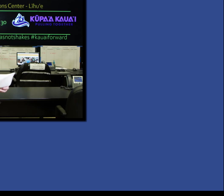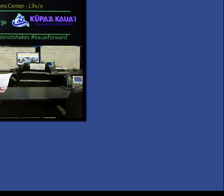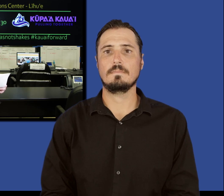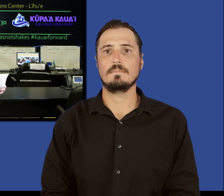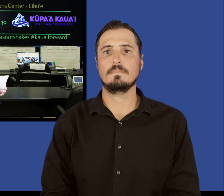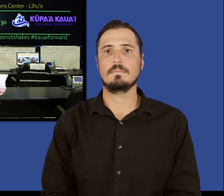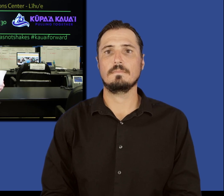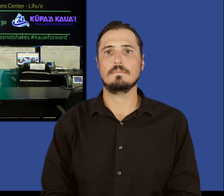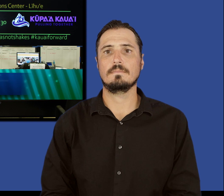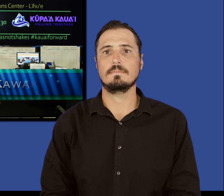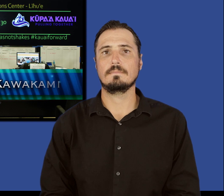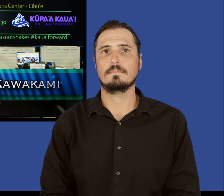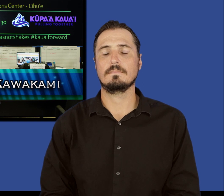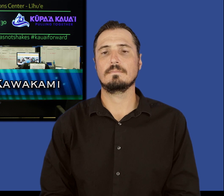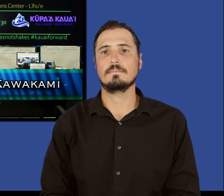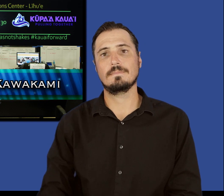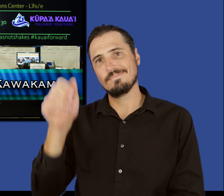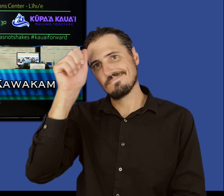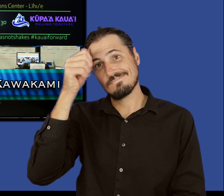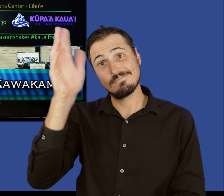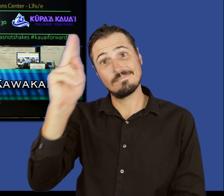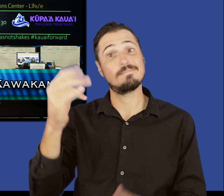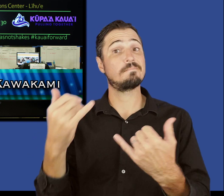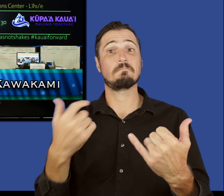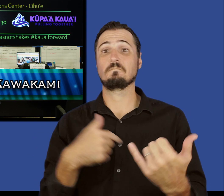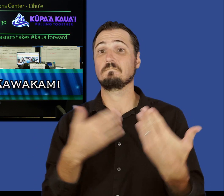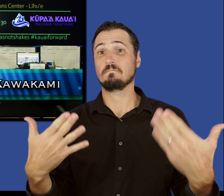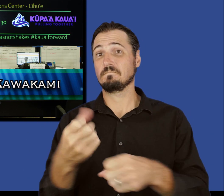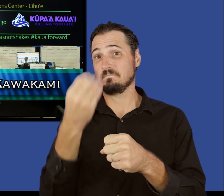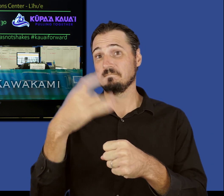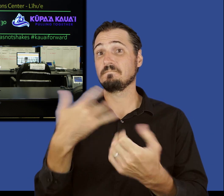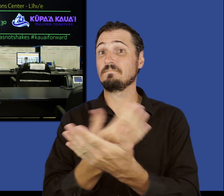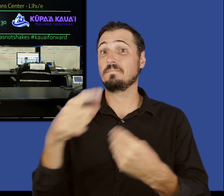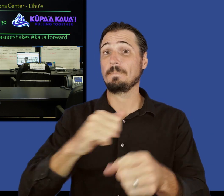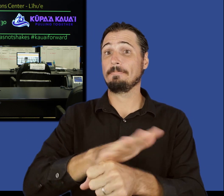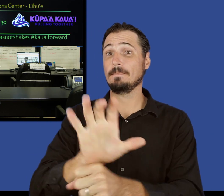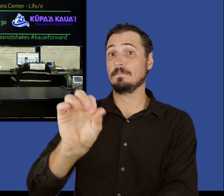Aloha Kaua‘i. Here is our COVID-19 briefing from Team Kaua‘i for Wednesday, September 30